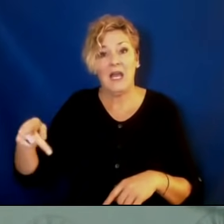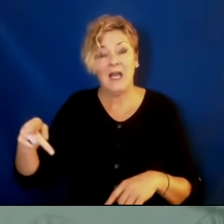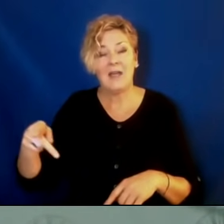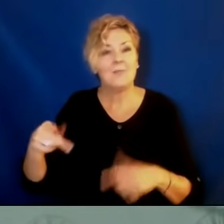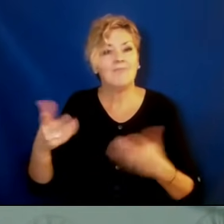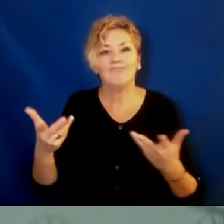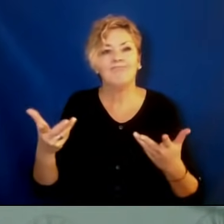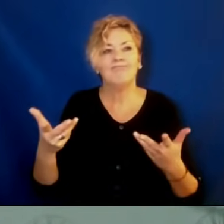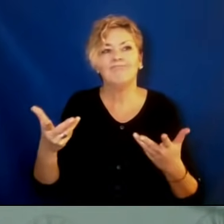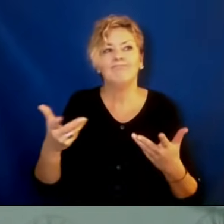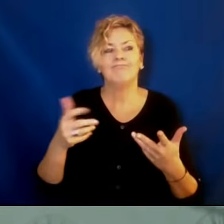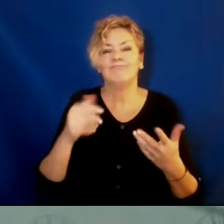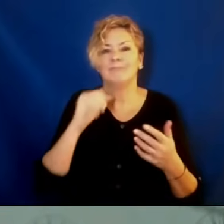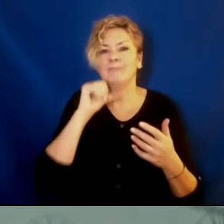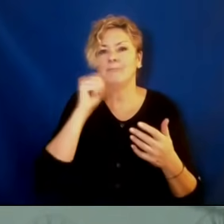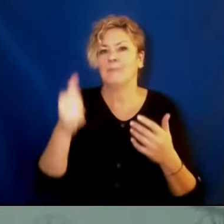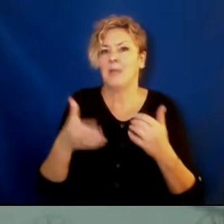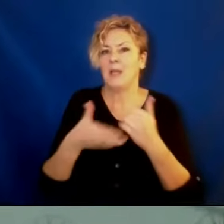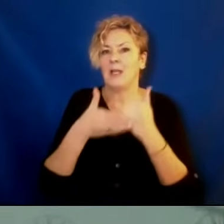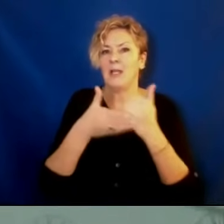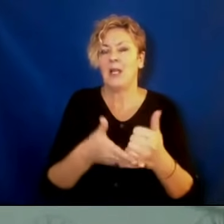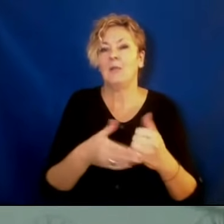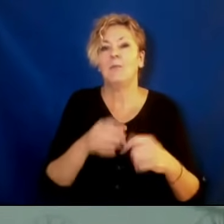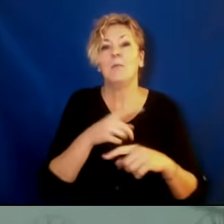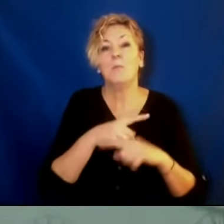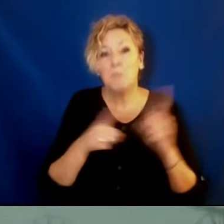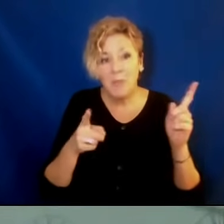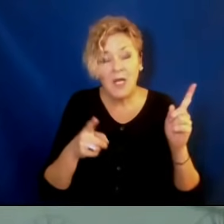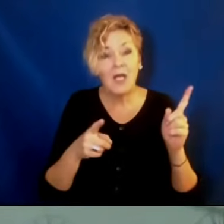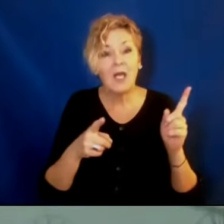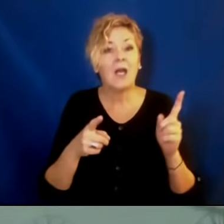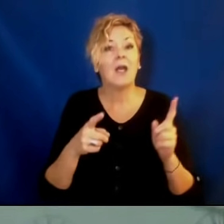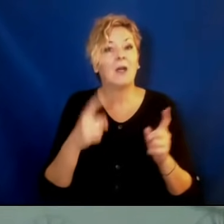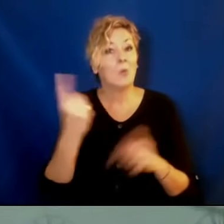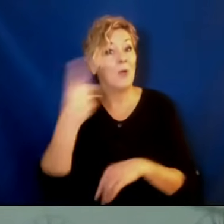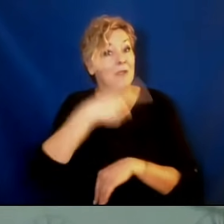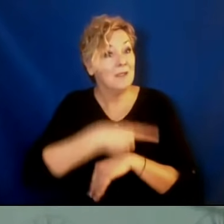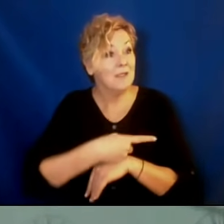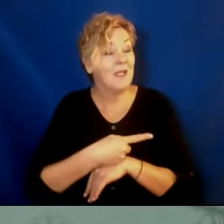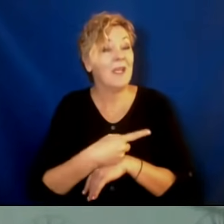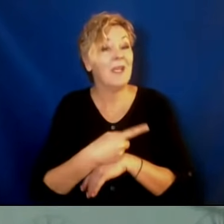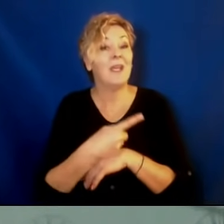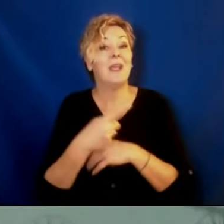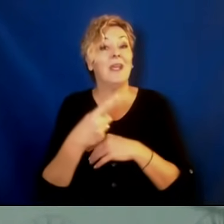I do want to let you know that we reviewed that app very, very carefully, and reviewed